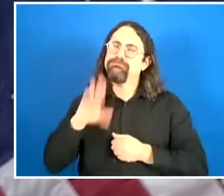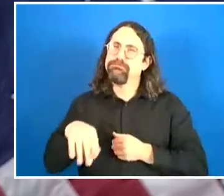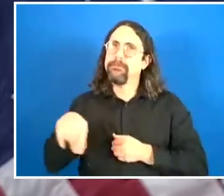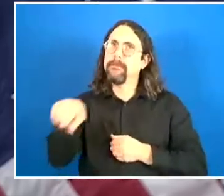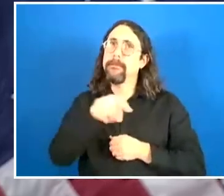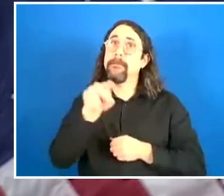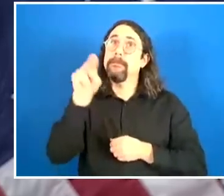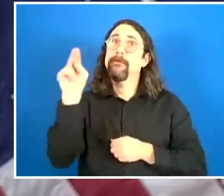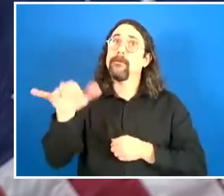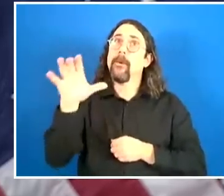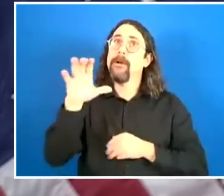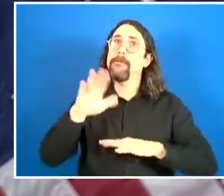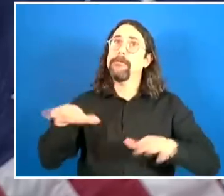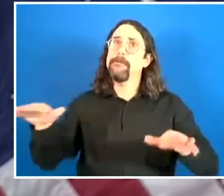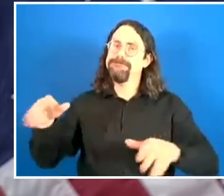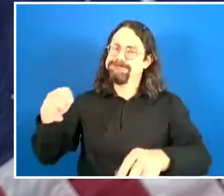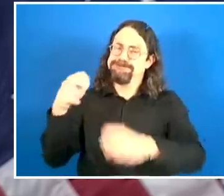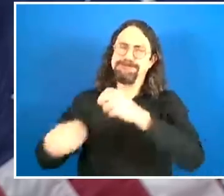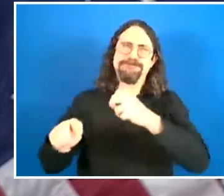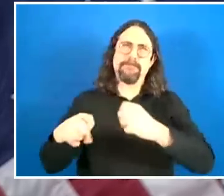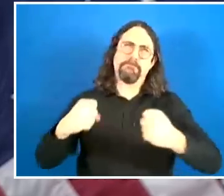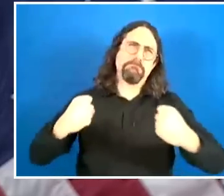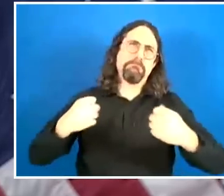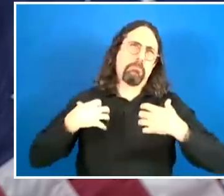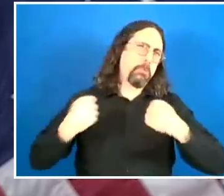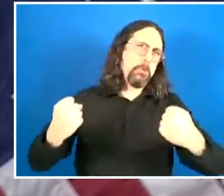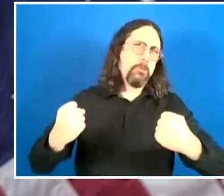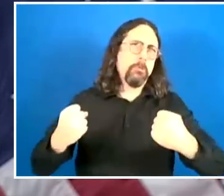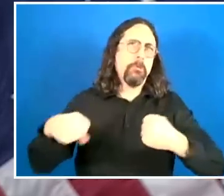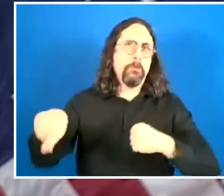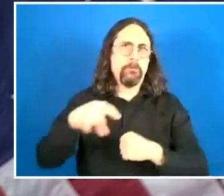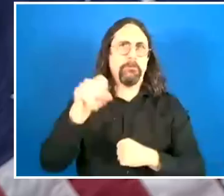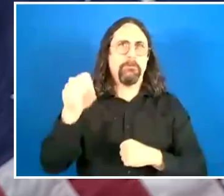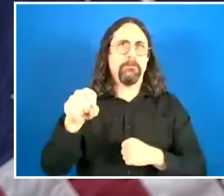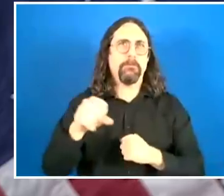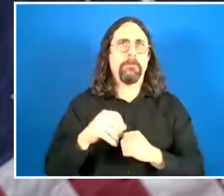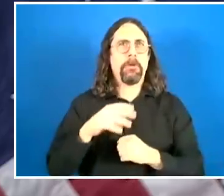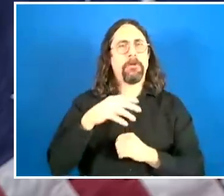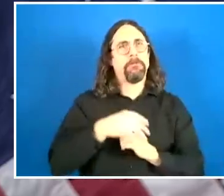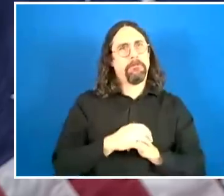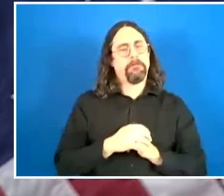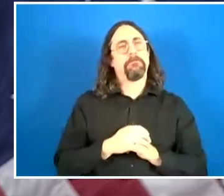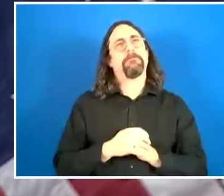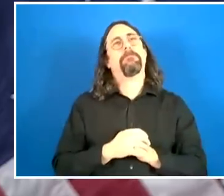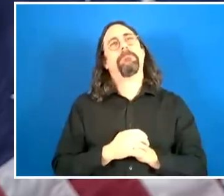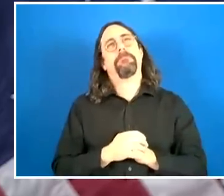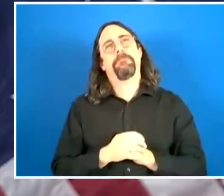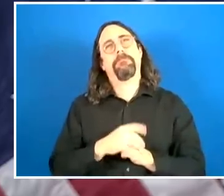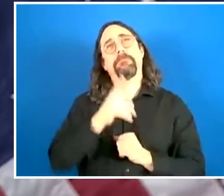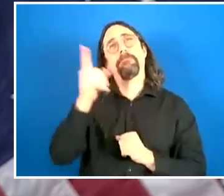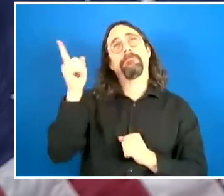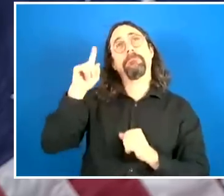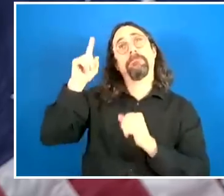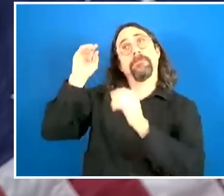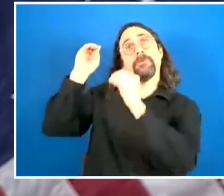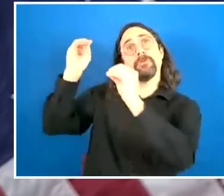TOUGH, TOUGH BACKDROP, THE FACT THAT WE HAVE SEEN OUR EDUCATORS RISE TO THIS OCCASION GIVES ME A LOT OF HOPE.